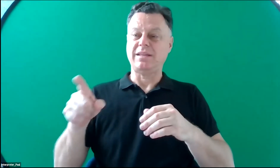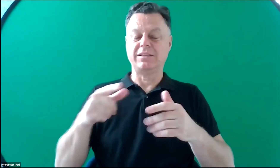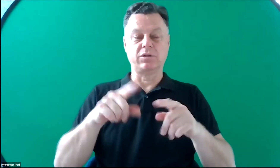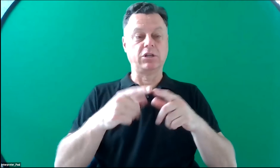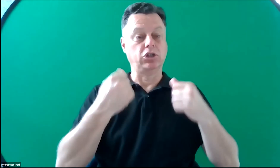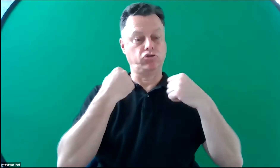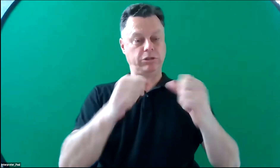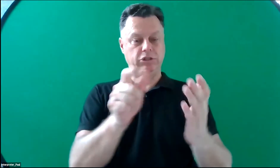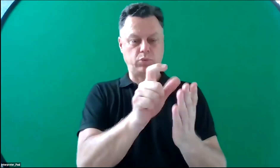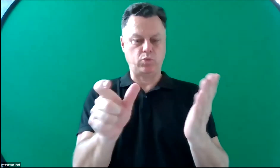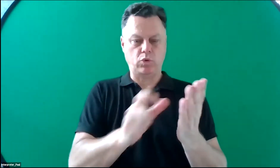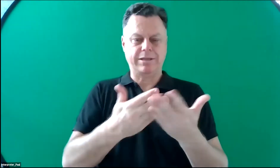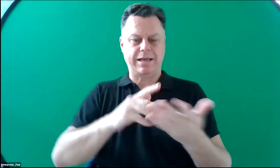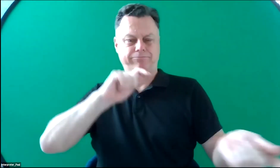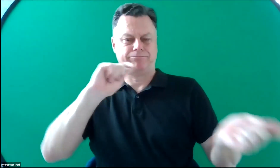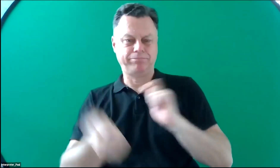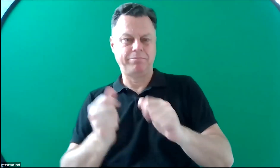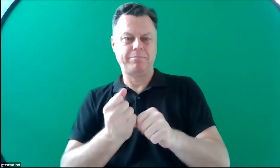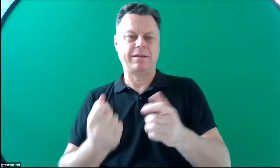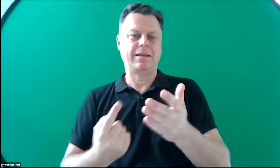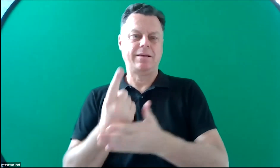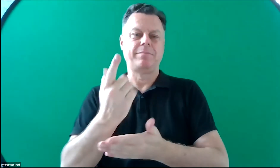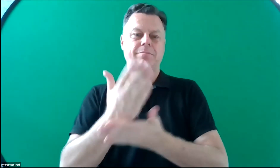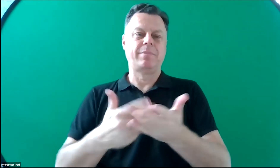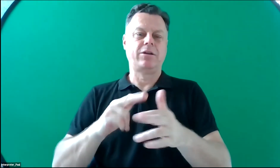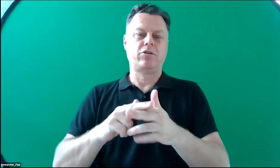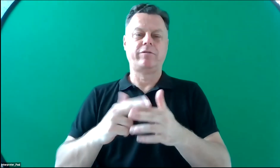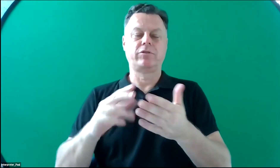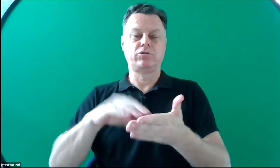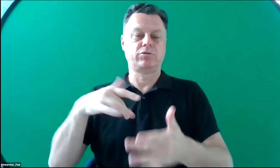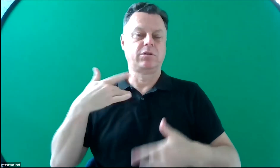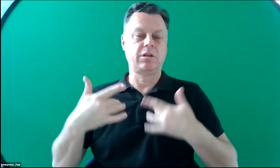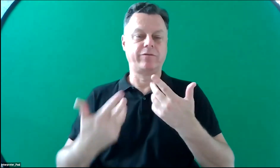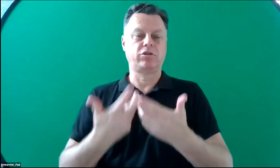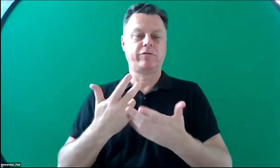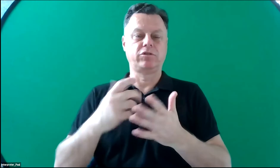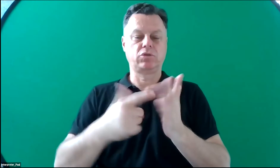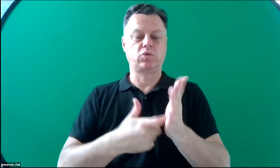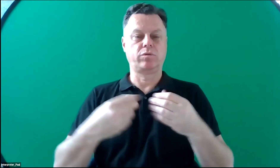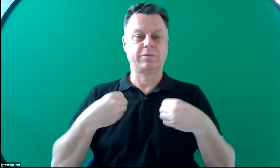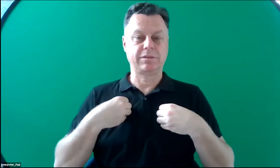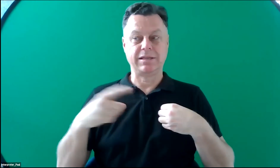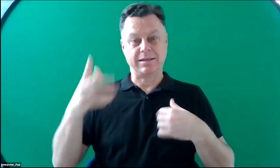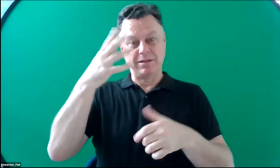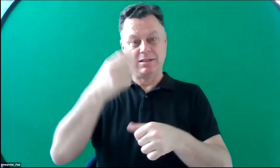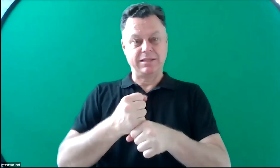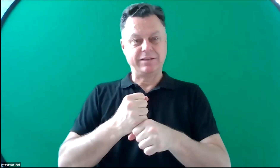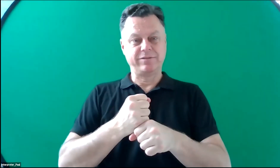of ability, equality and core university business. He believes in ability equality strongly and works